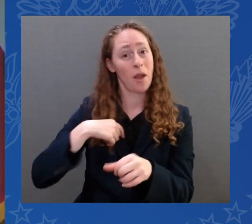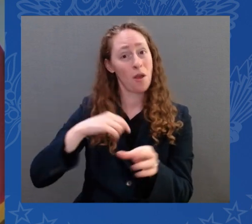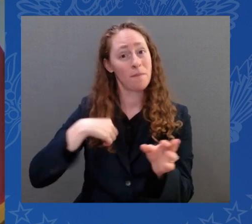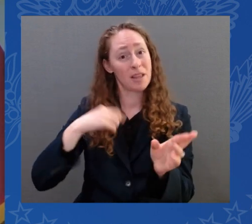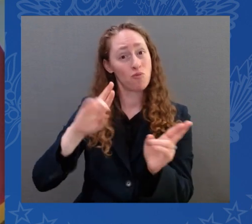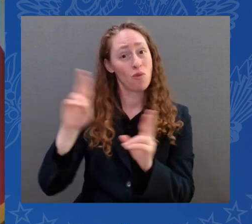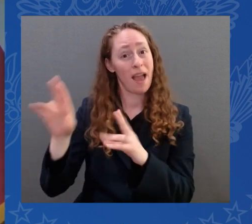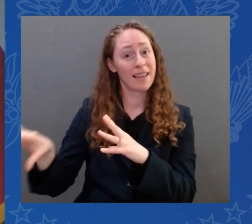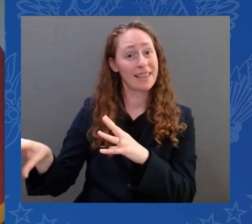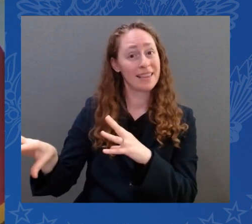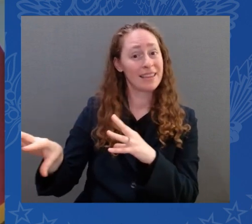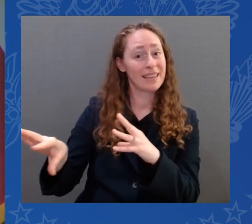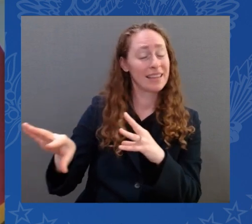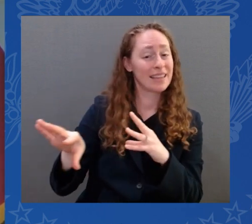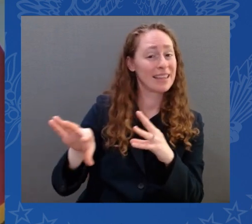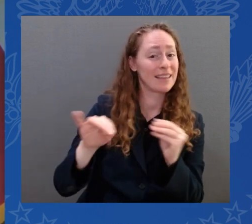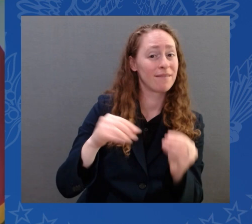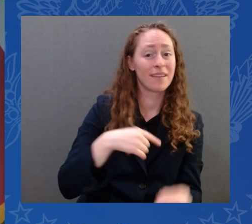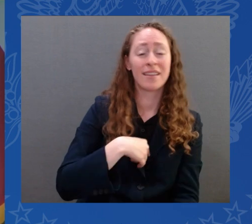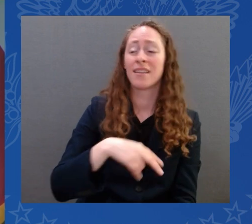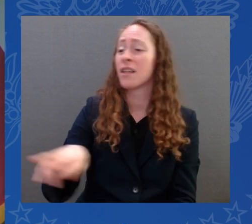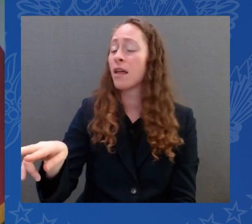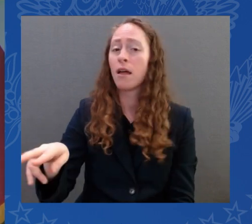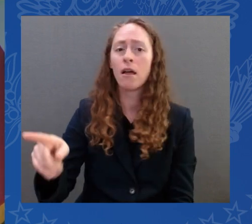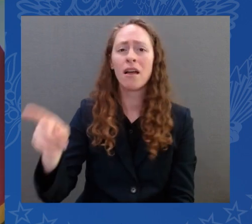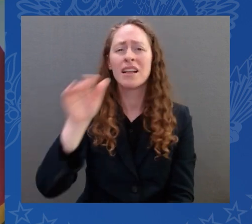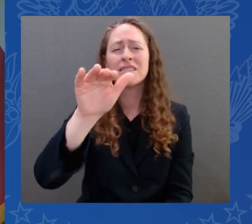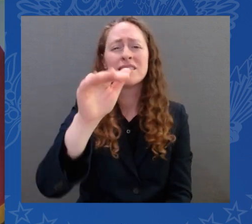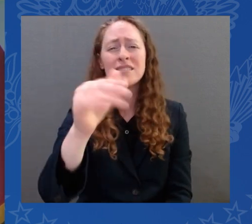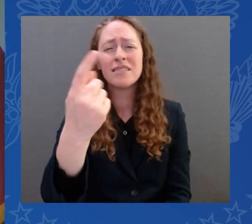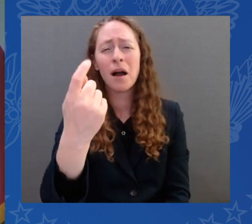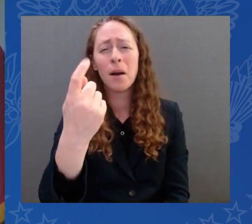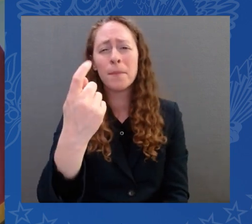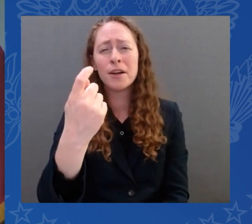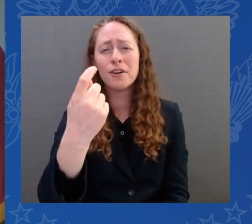He said, "Joe, will you do my eulogy?"